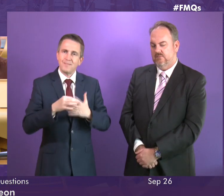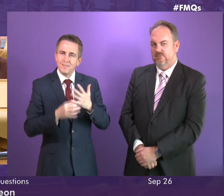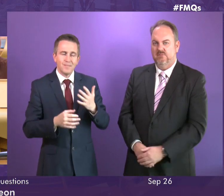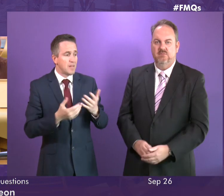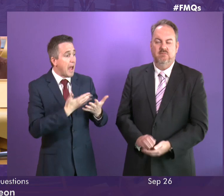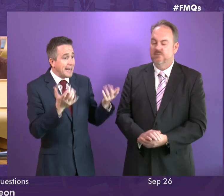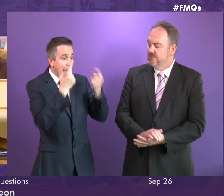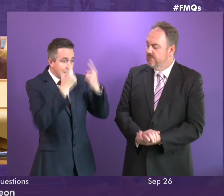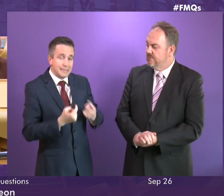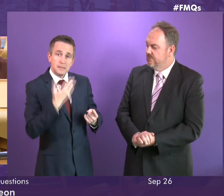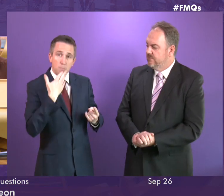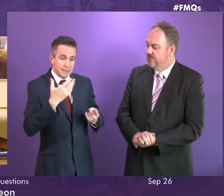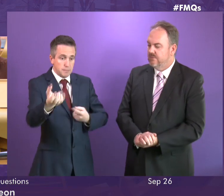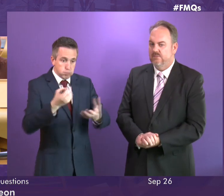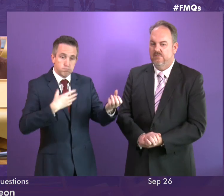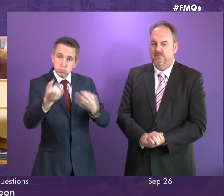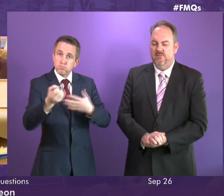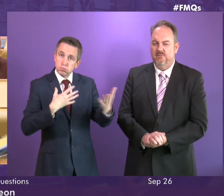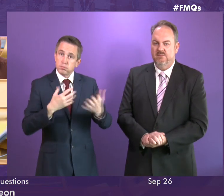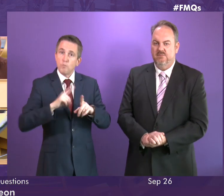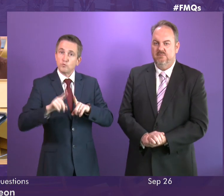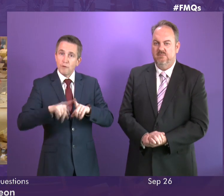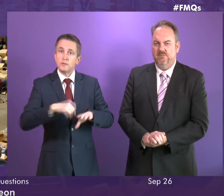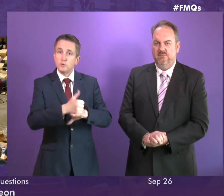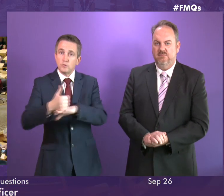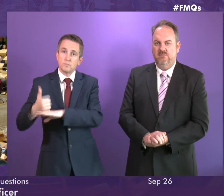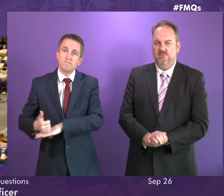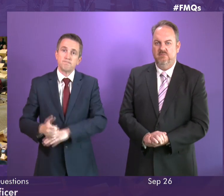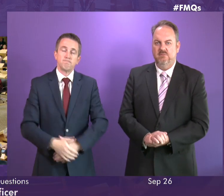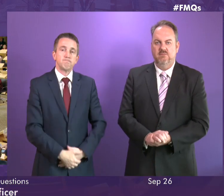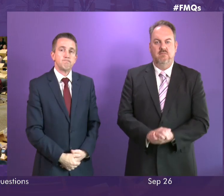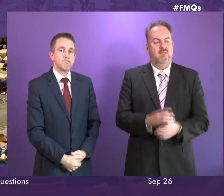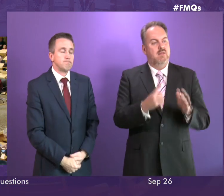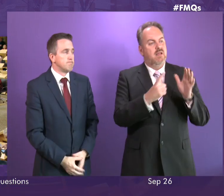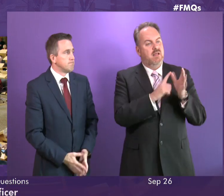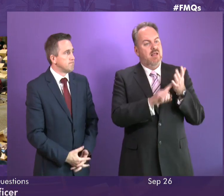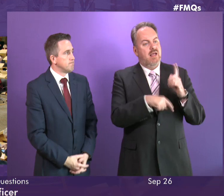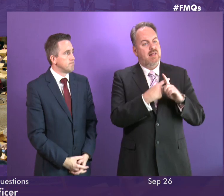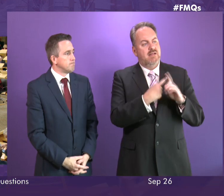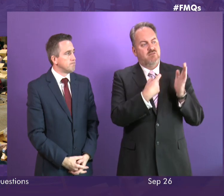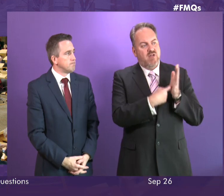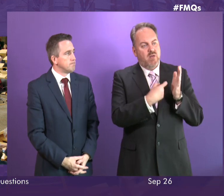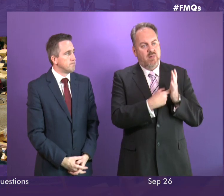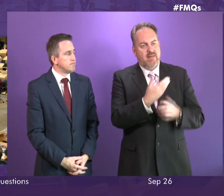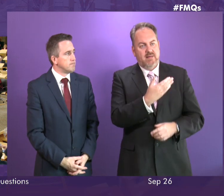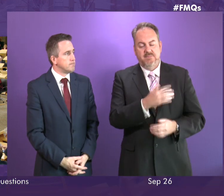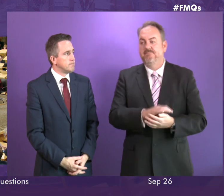any proposals that are practical and deliverable. ScotRail (Fare Increases) Alex Rowley (Mid Scotland and Fife) (Lab):